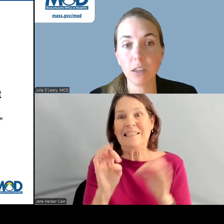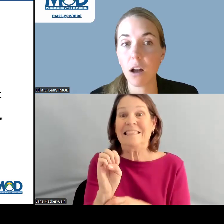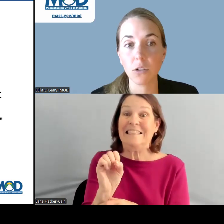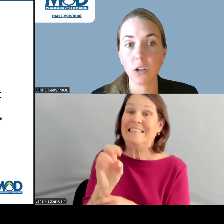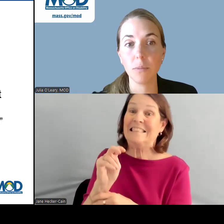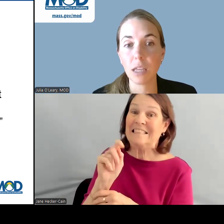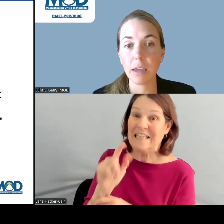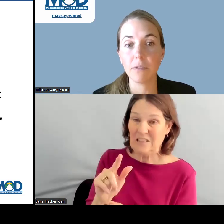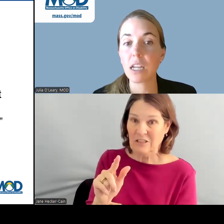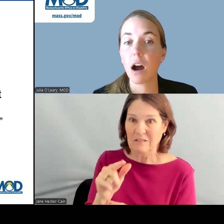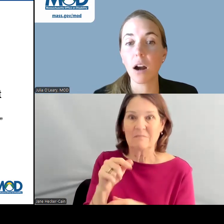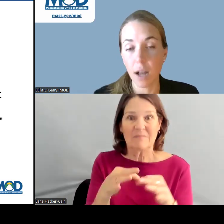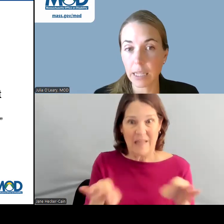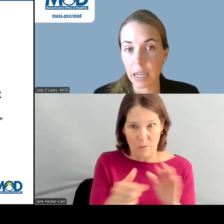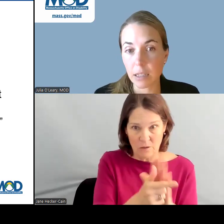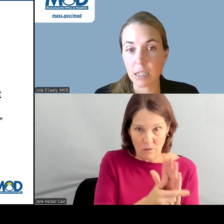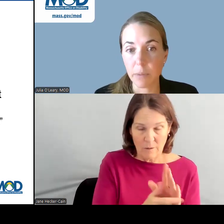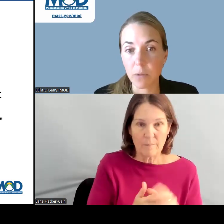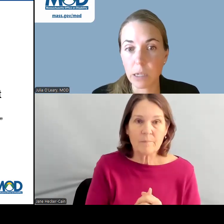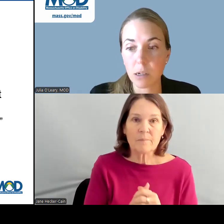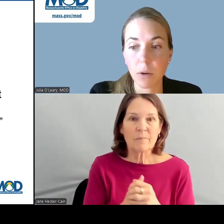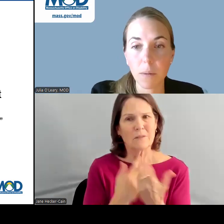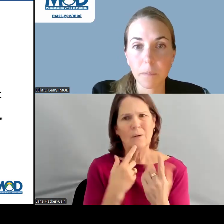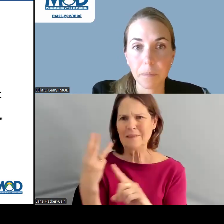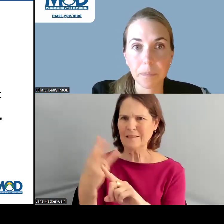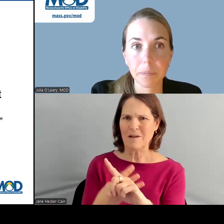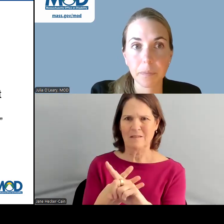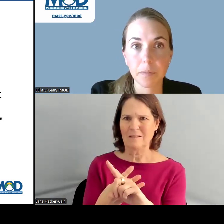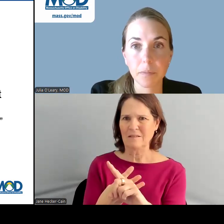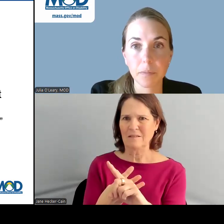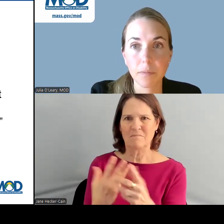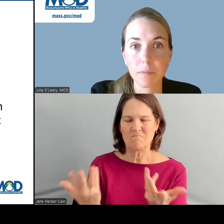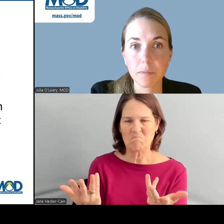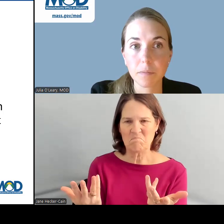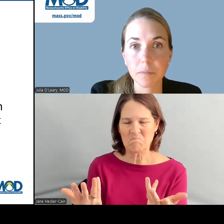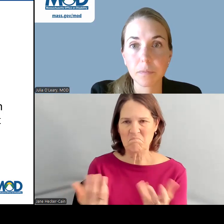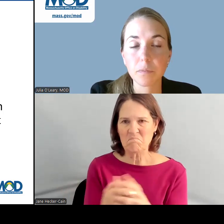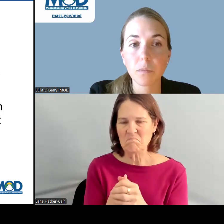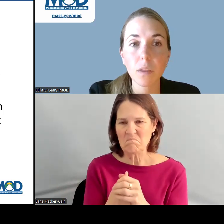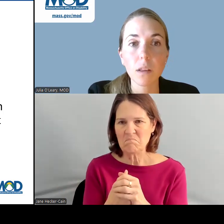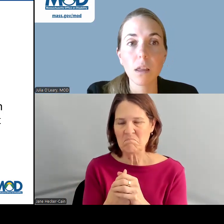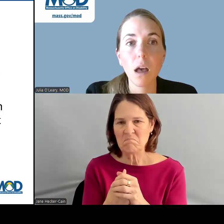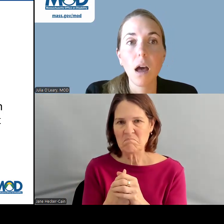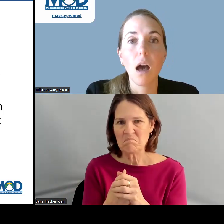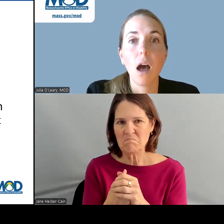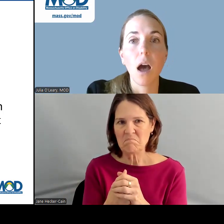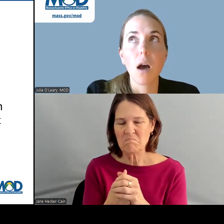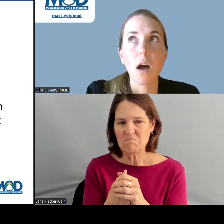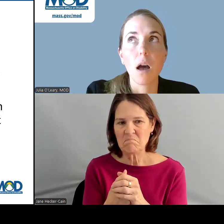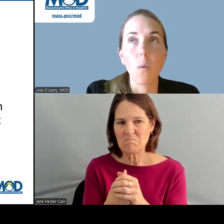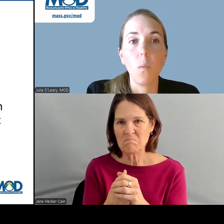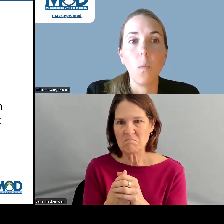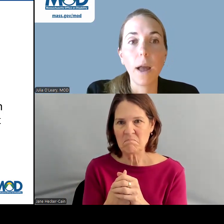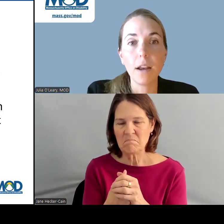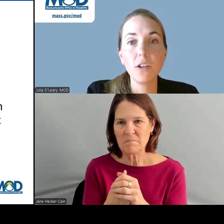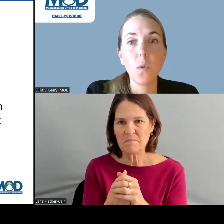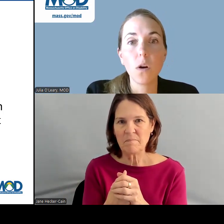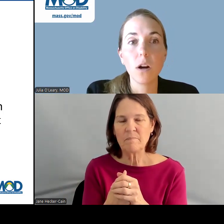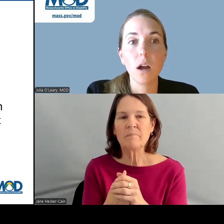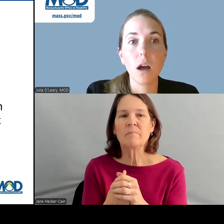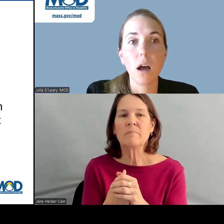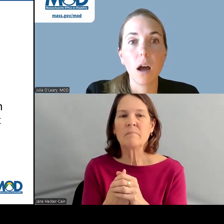And so sort of extended very long-term leaves are unlikely to be reasonable.